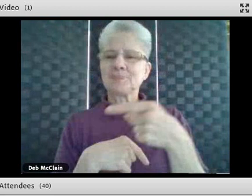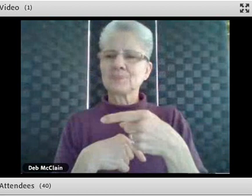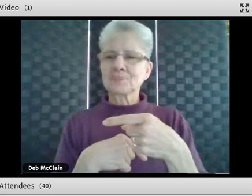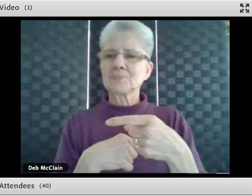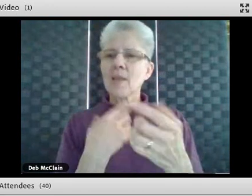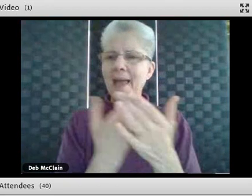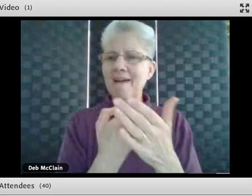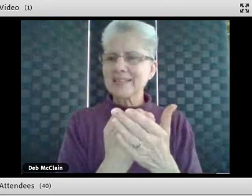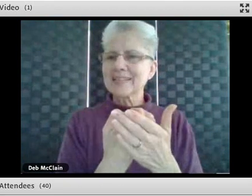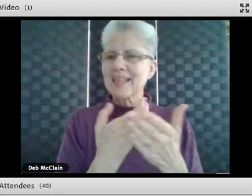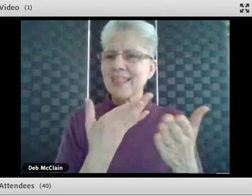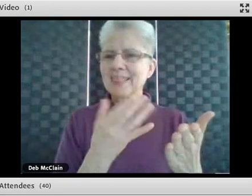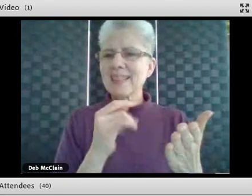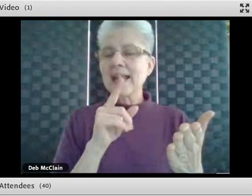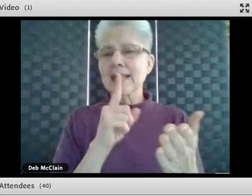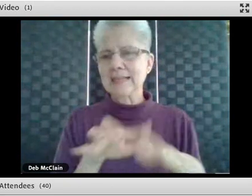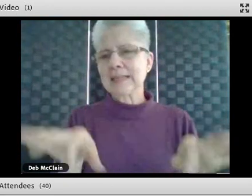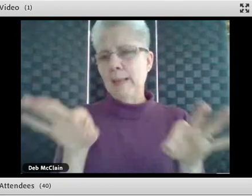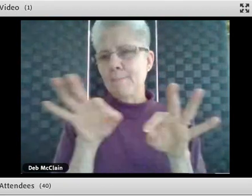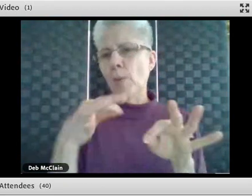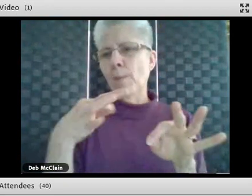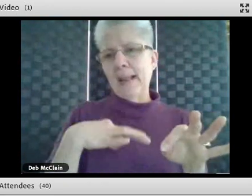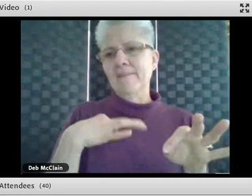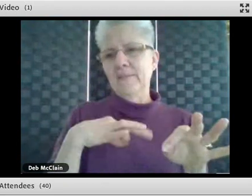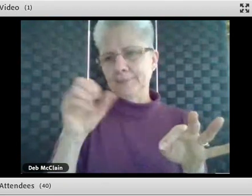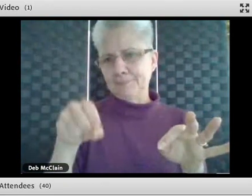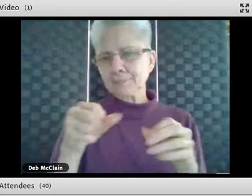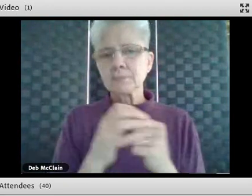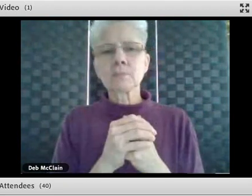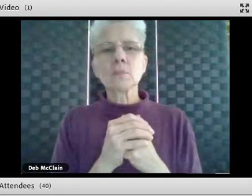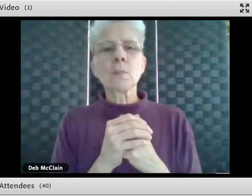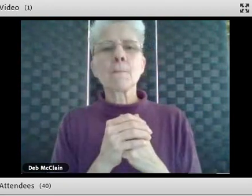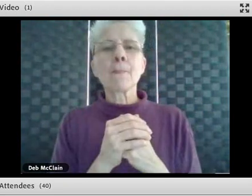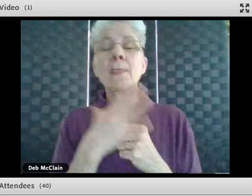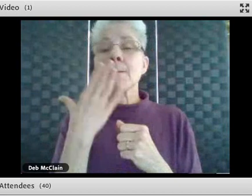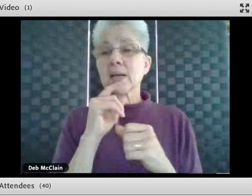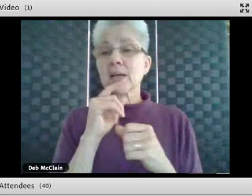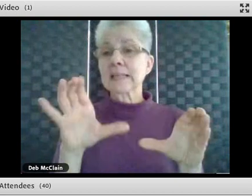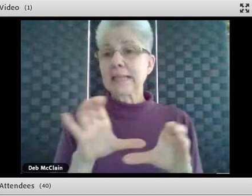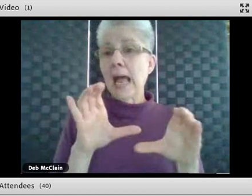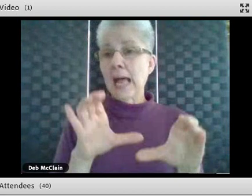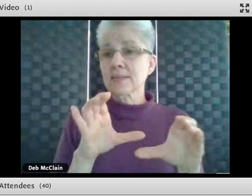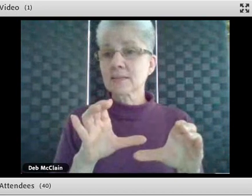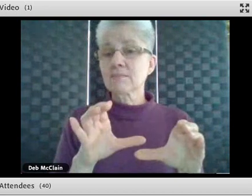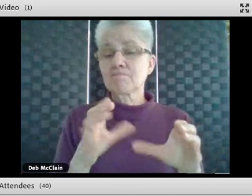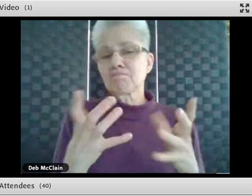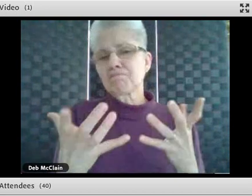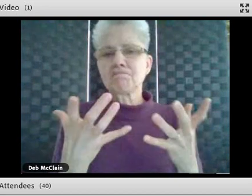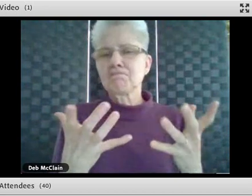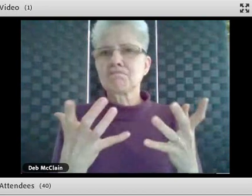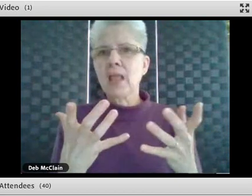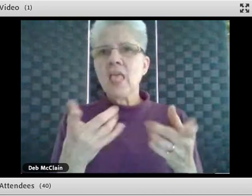There's your evidence that it is actually beneficial, okay? 'Cause it does -- Even the controlled vocabulary